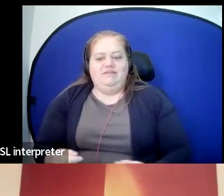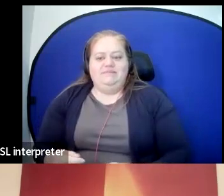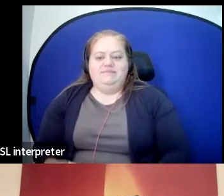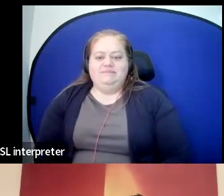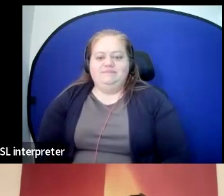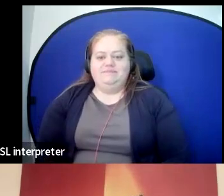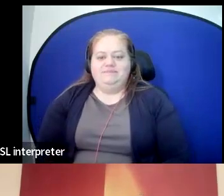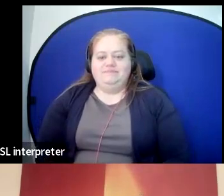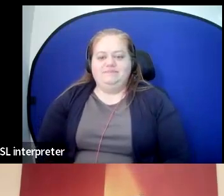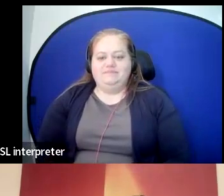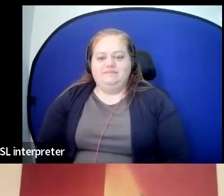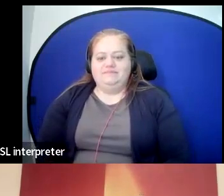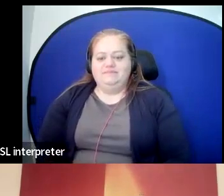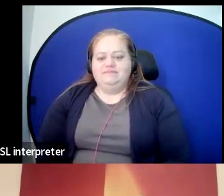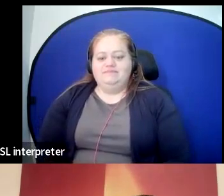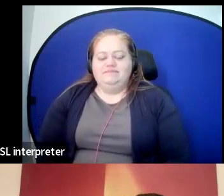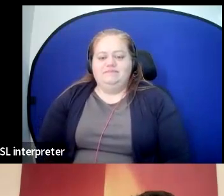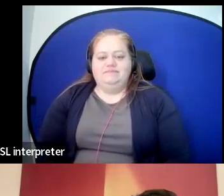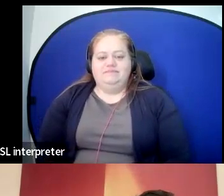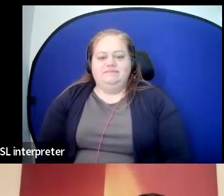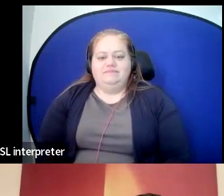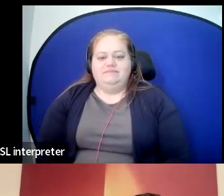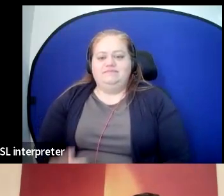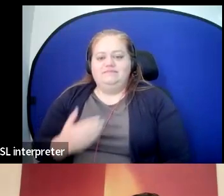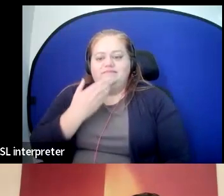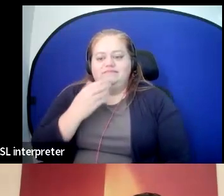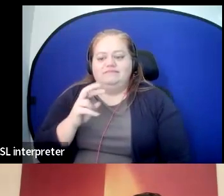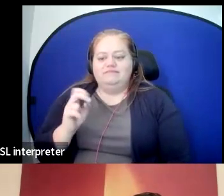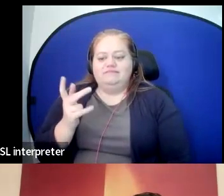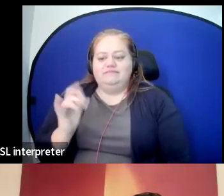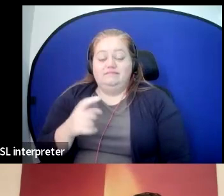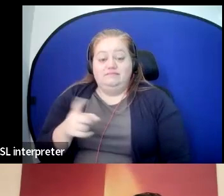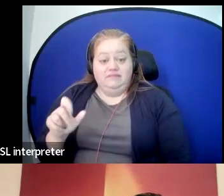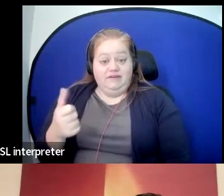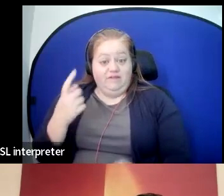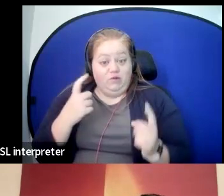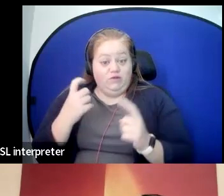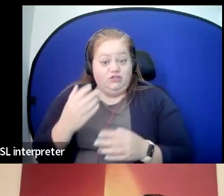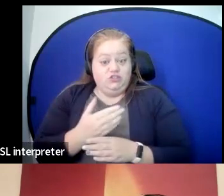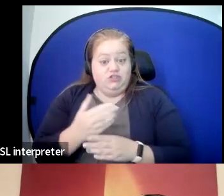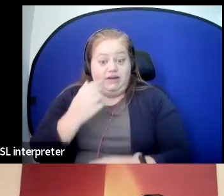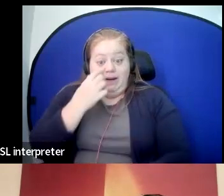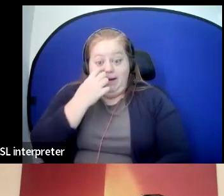Yeah. Thanks, Ricky. Anybody else have anything to share on that question